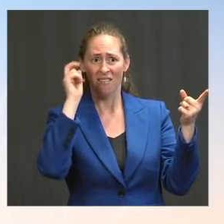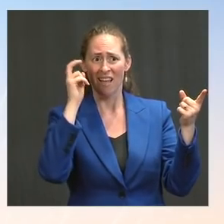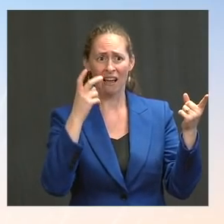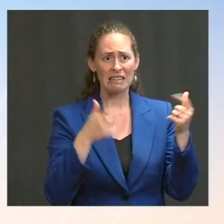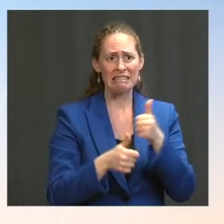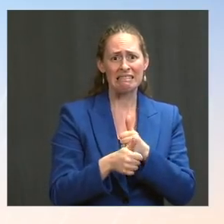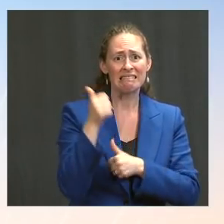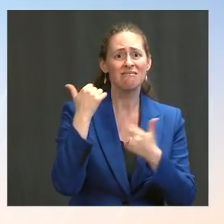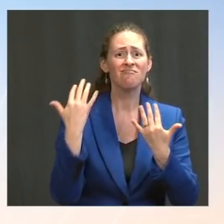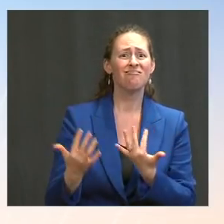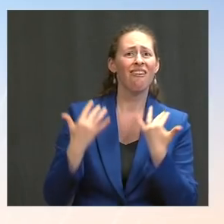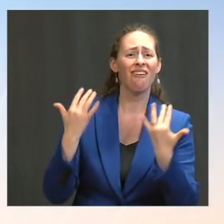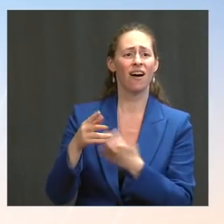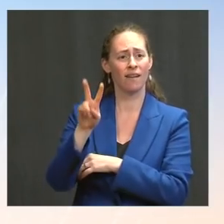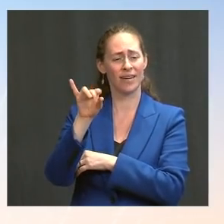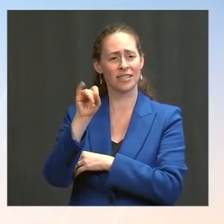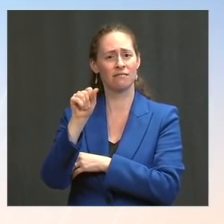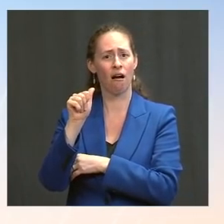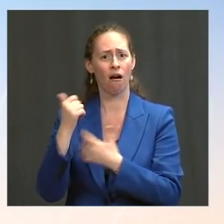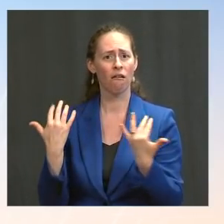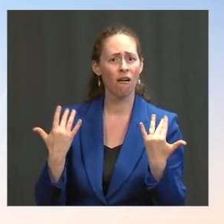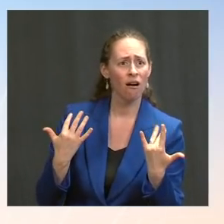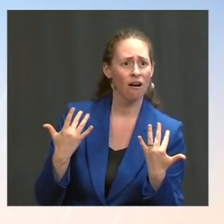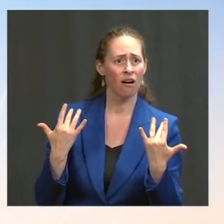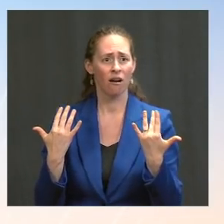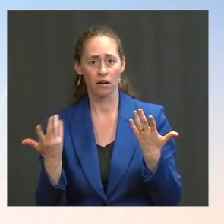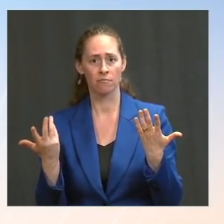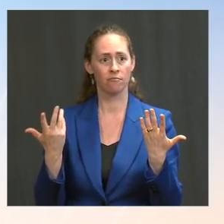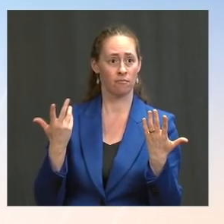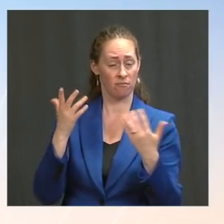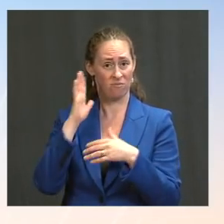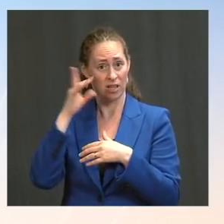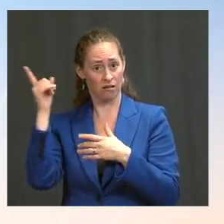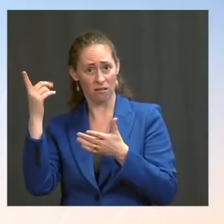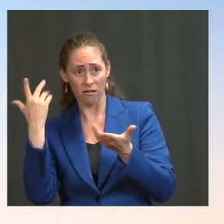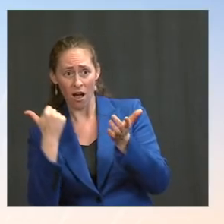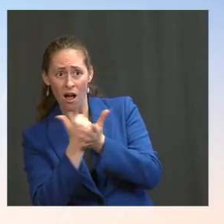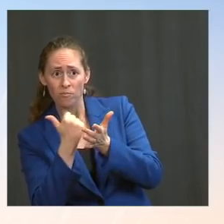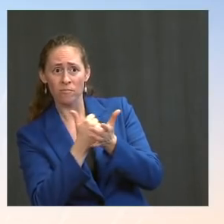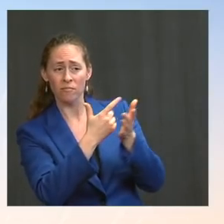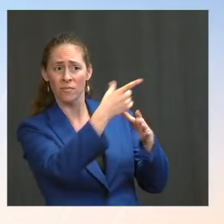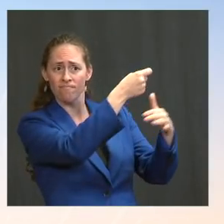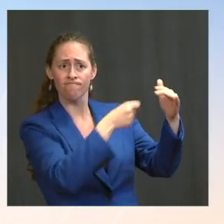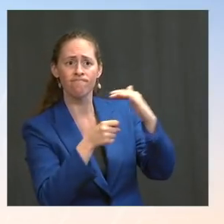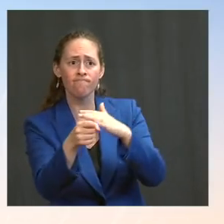is it true that the administration is considering housing them in Central Asia -- several countries in Central Asia --